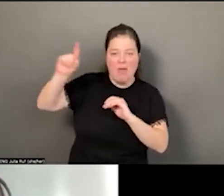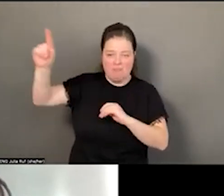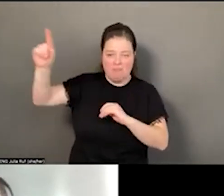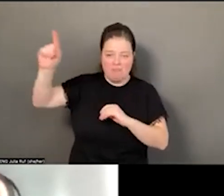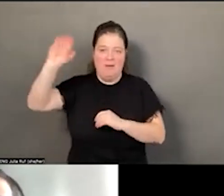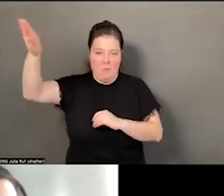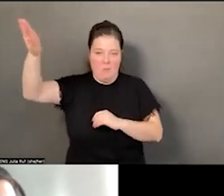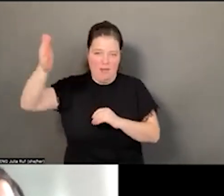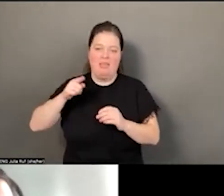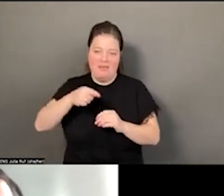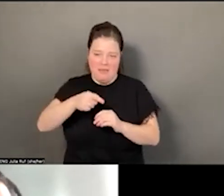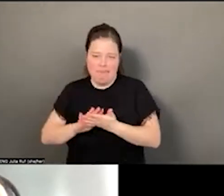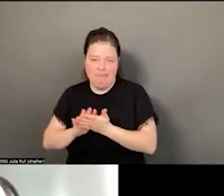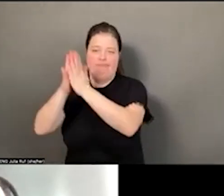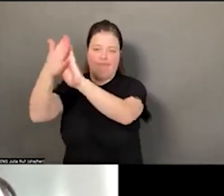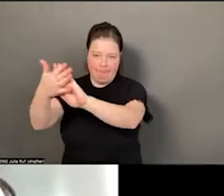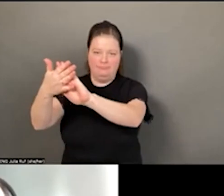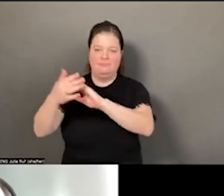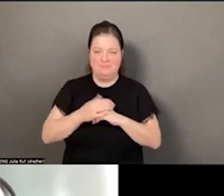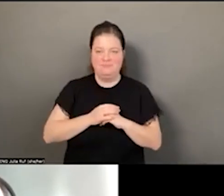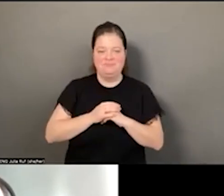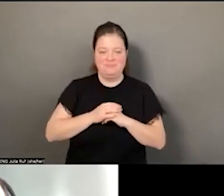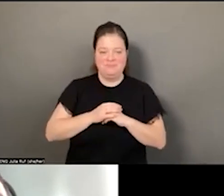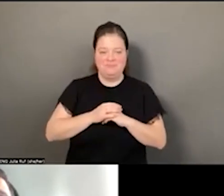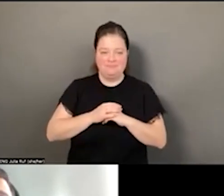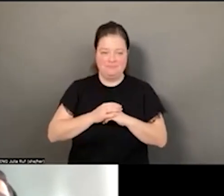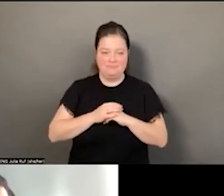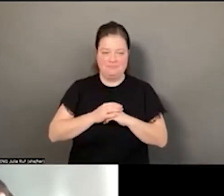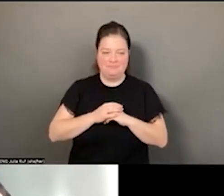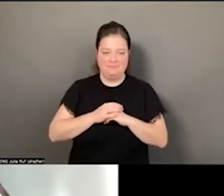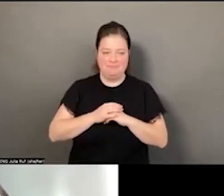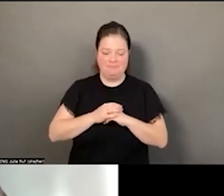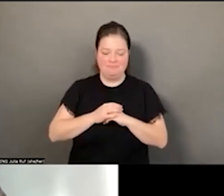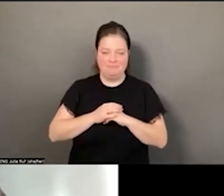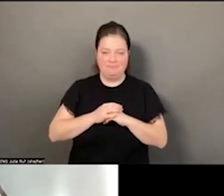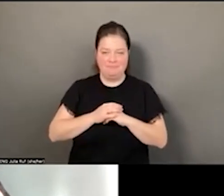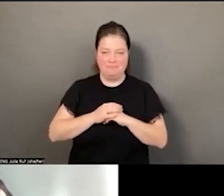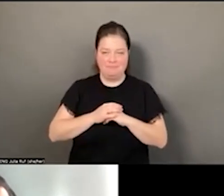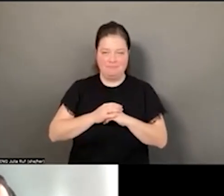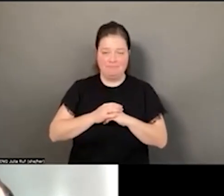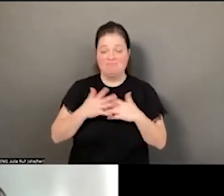have this kind of tools for the users, right and beyond the strategy. And very briefly,